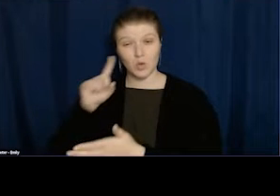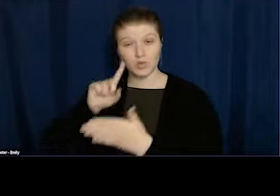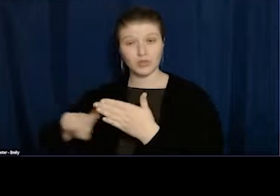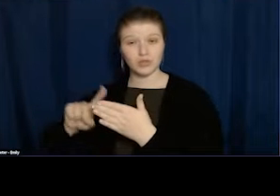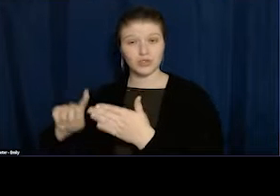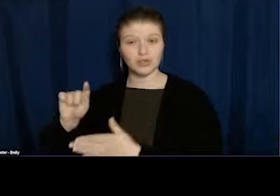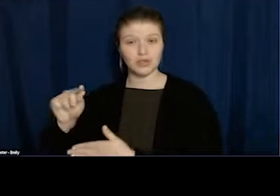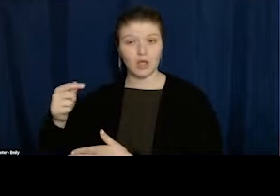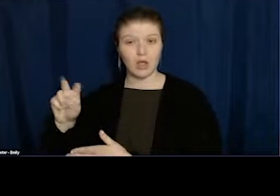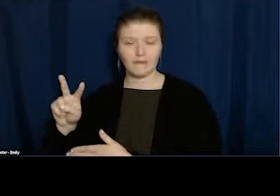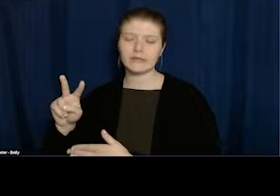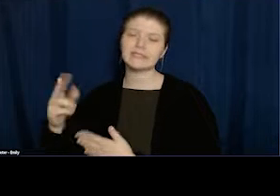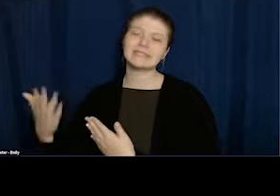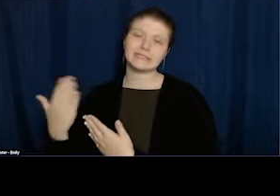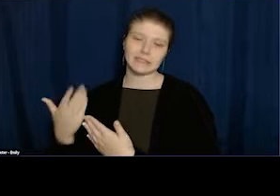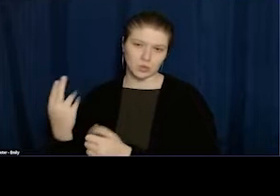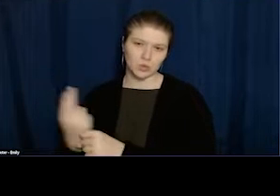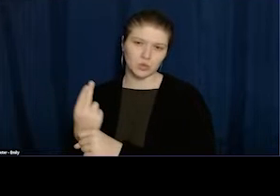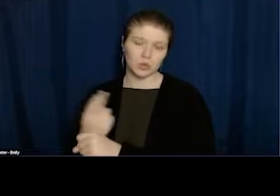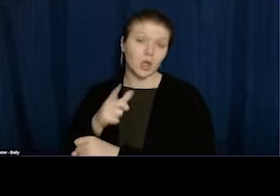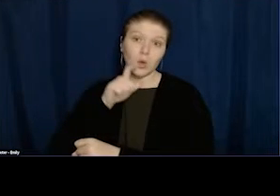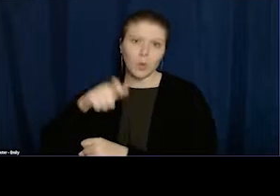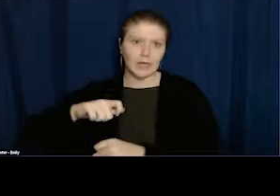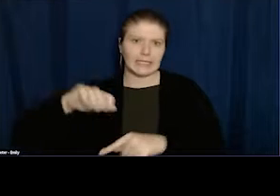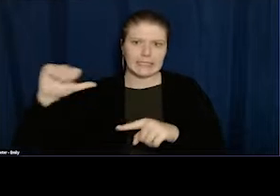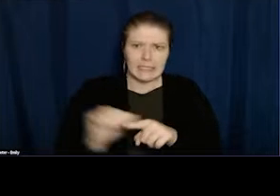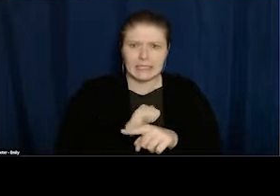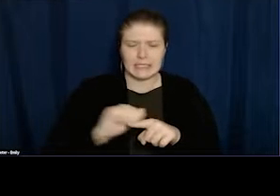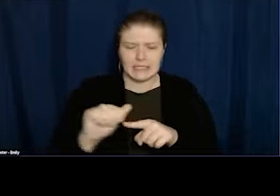And you don't need, you know, extensive training to figure out how to use the system.